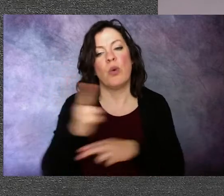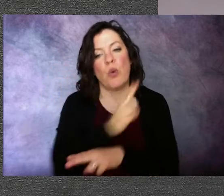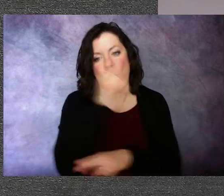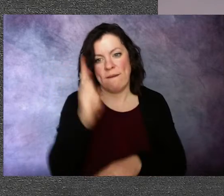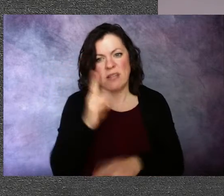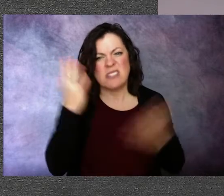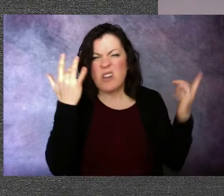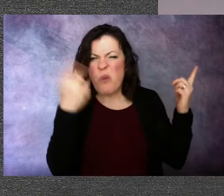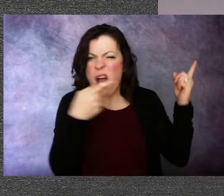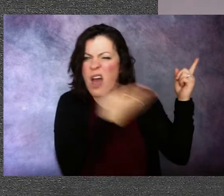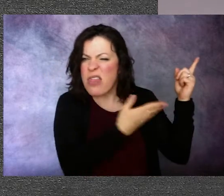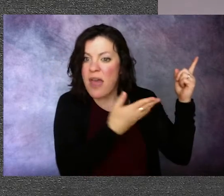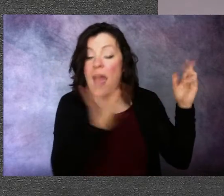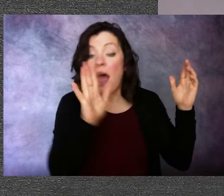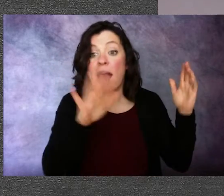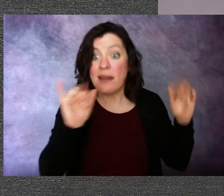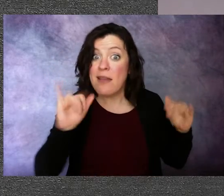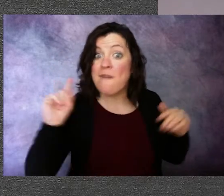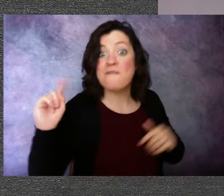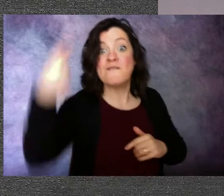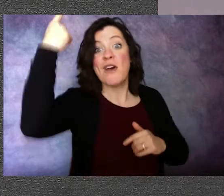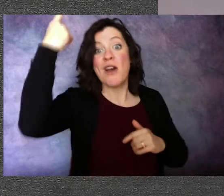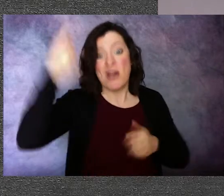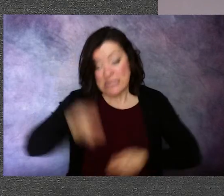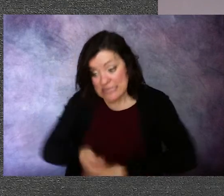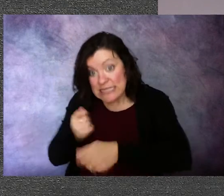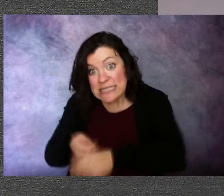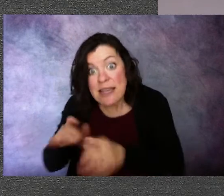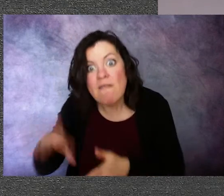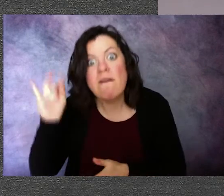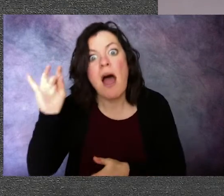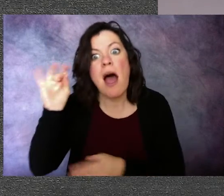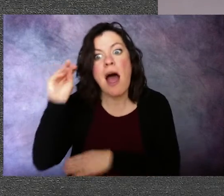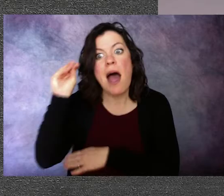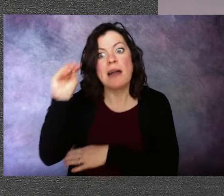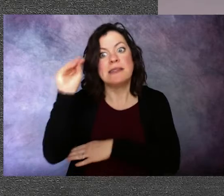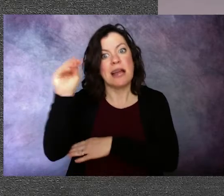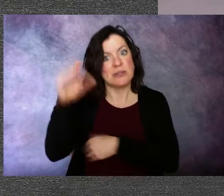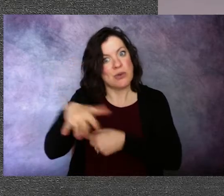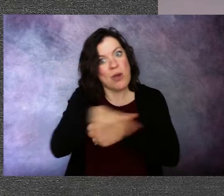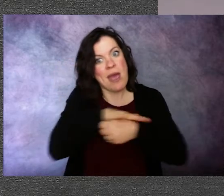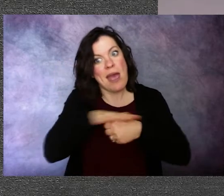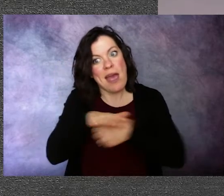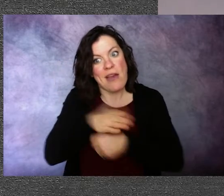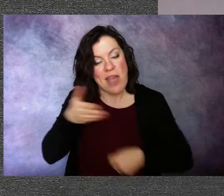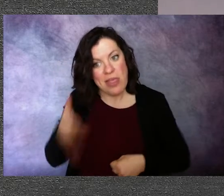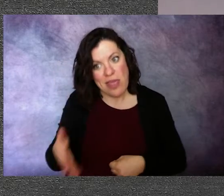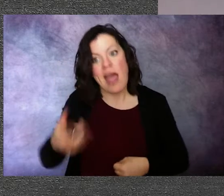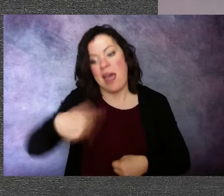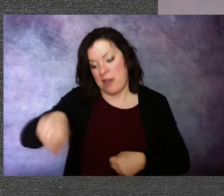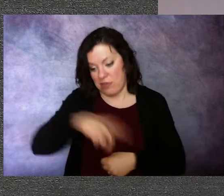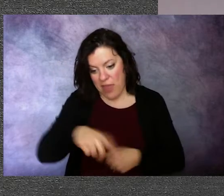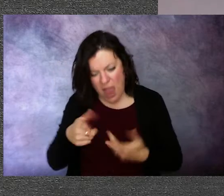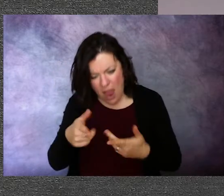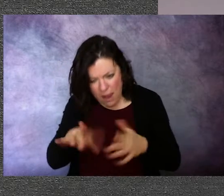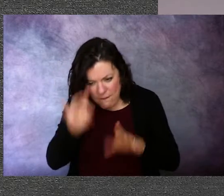the first dinosaur this museum found. And somebody was able to create a sculpture